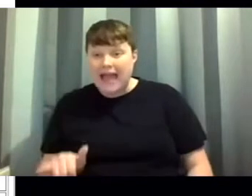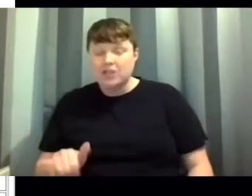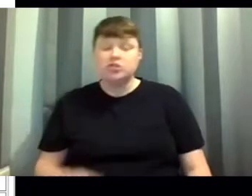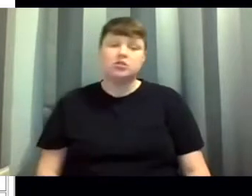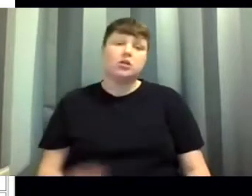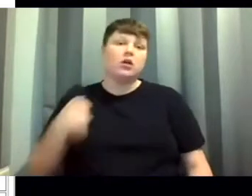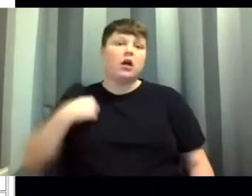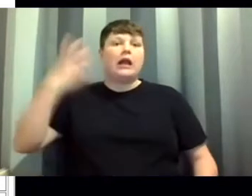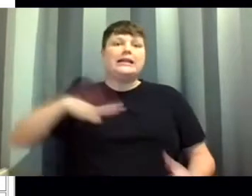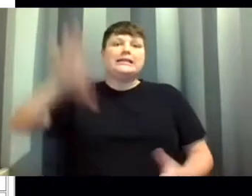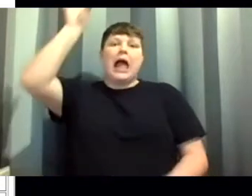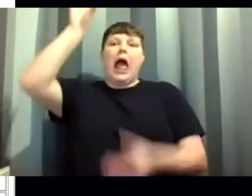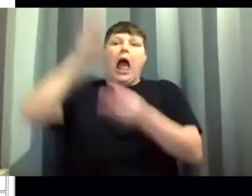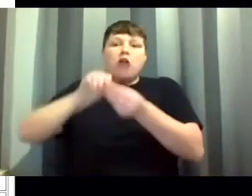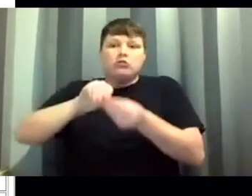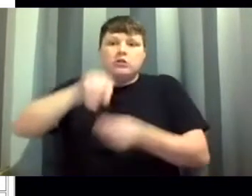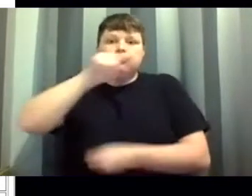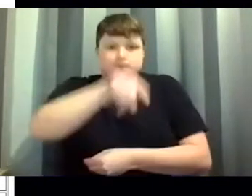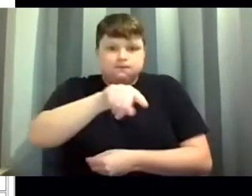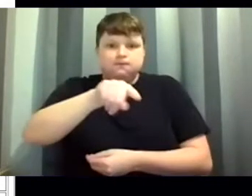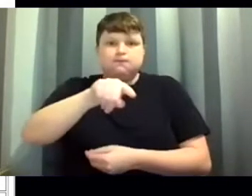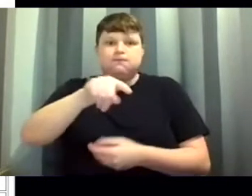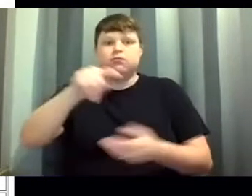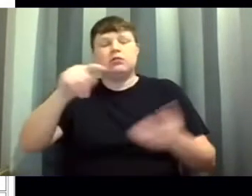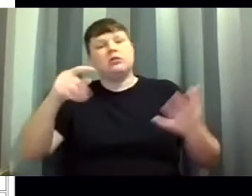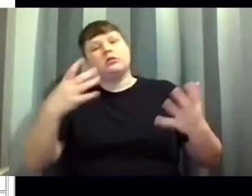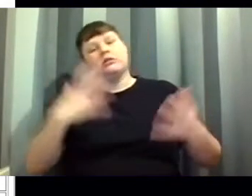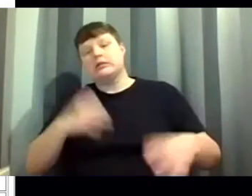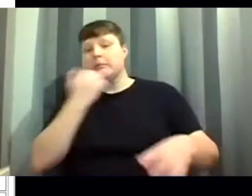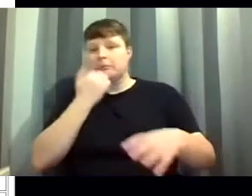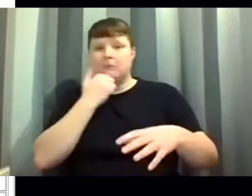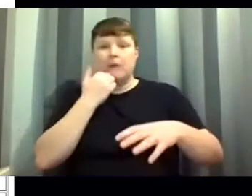metrics and summarise them. I don't really want you to look at the details here, just the fact that we